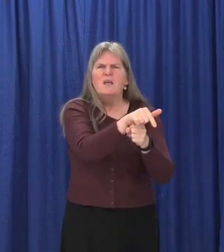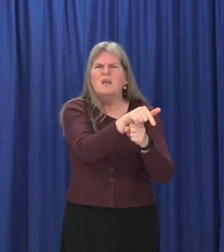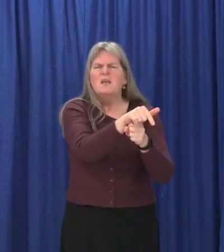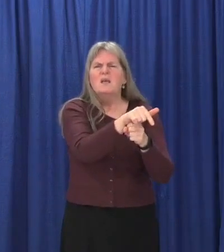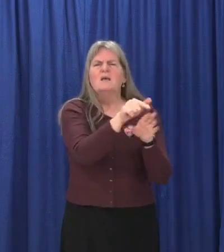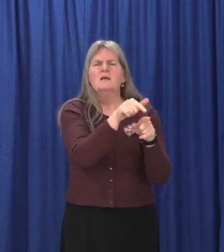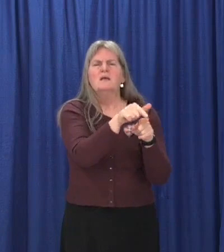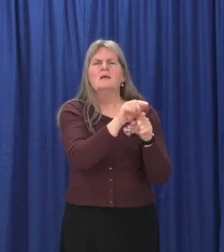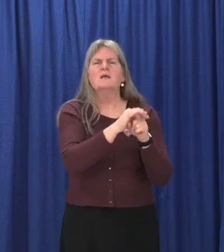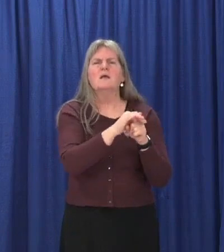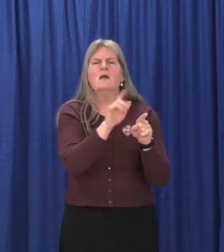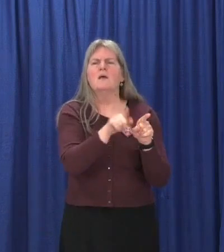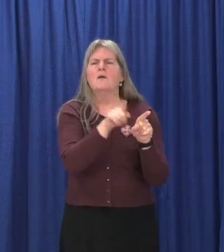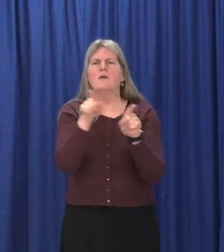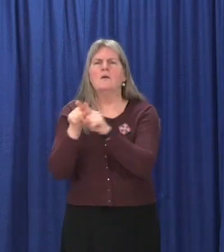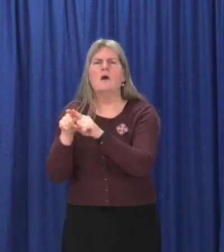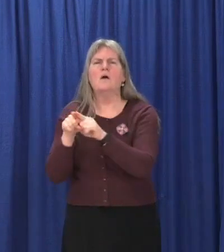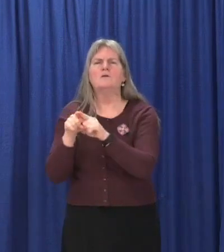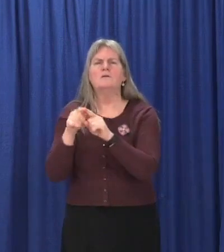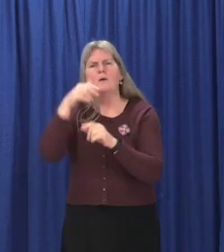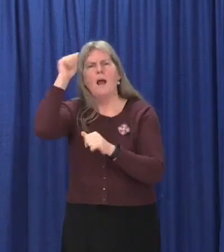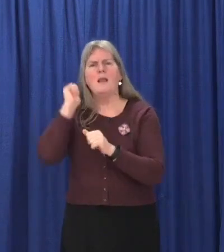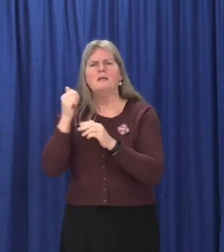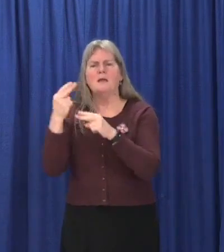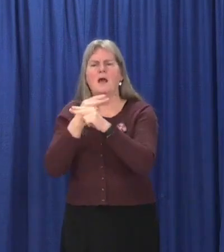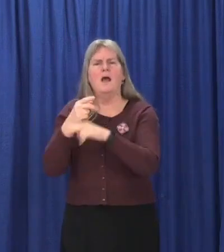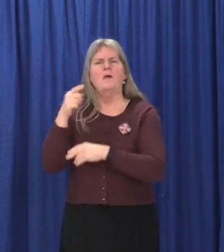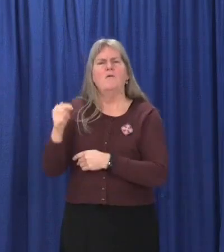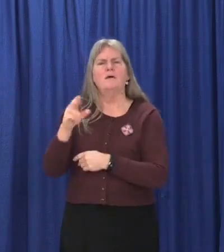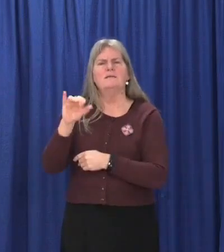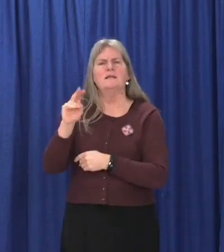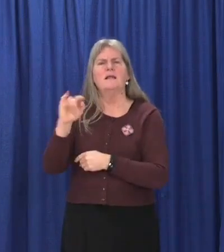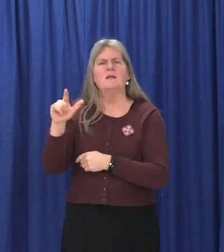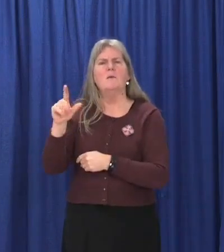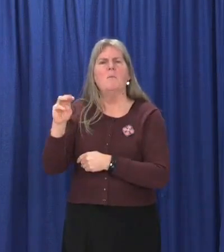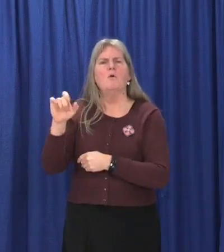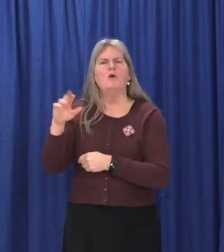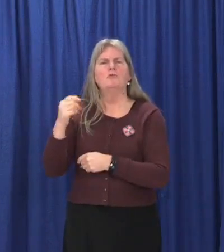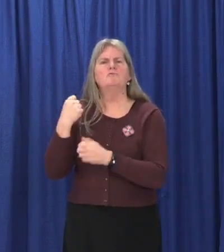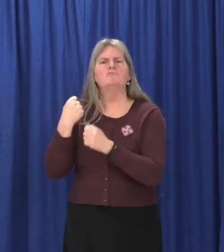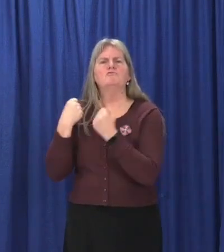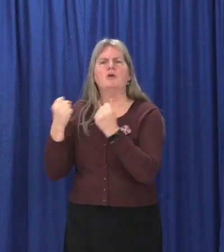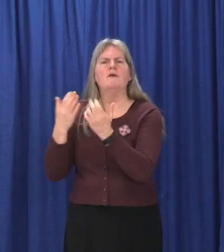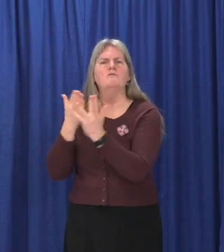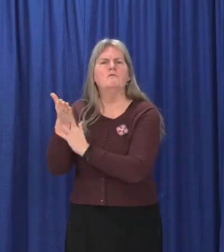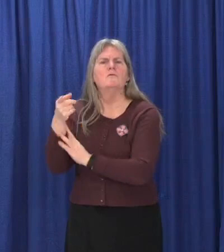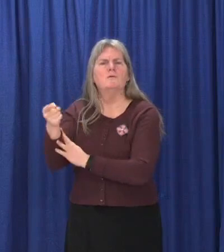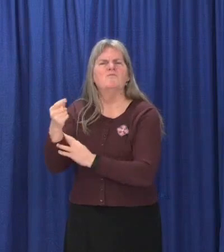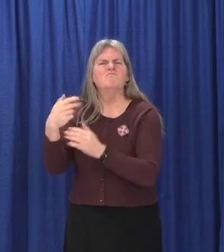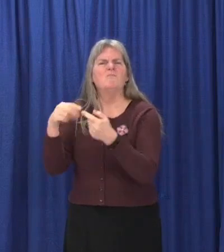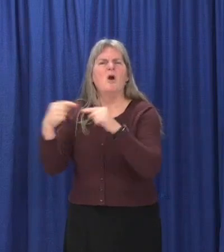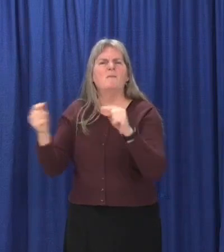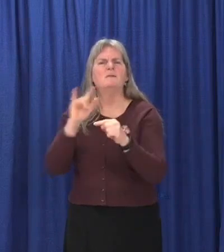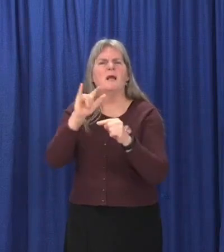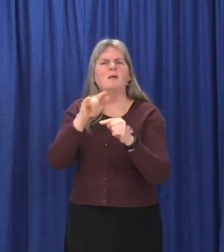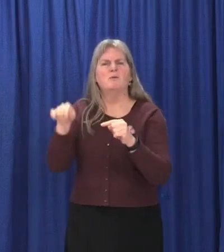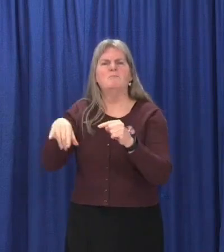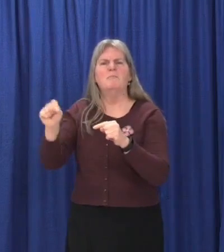and on the Alaska Highway at Centennial Motors drive thru. Now, you can pick up rapid home